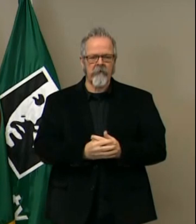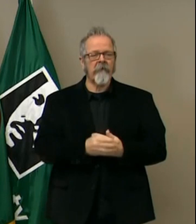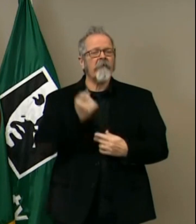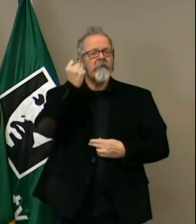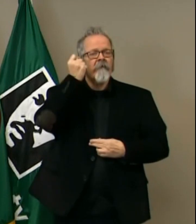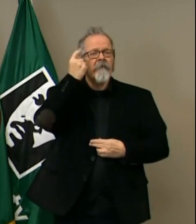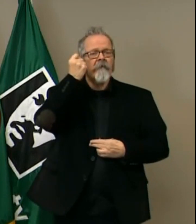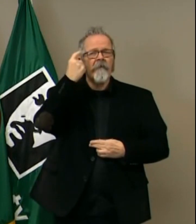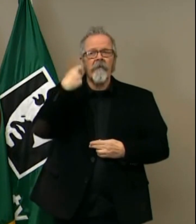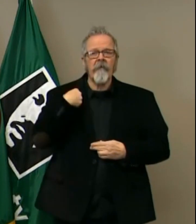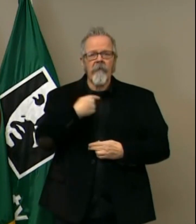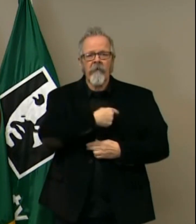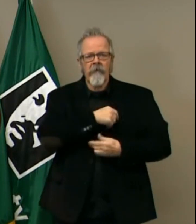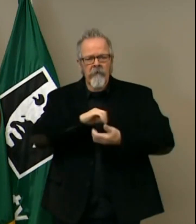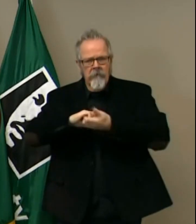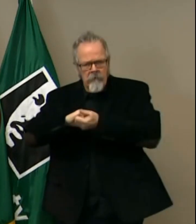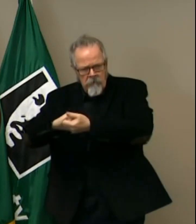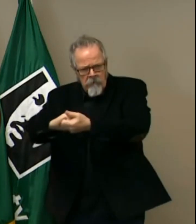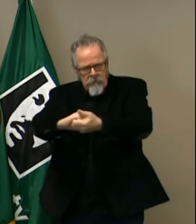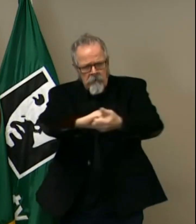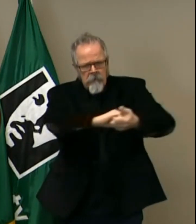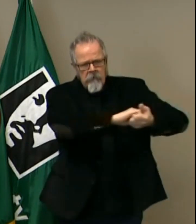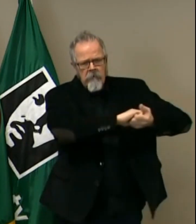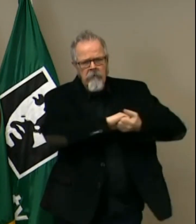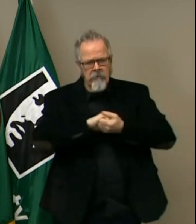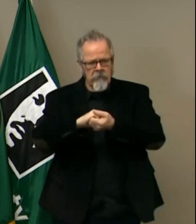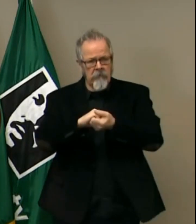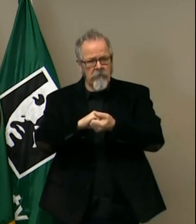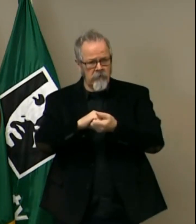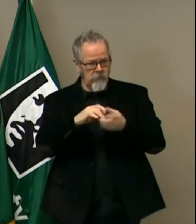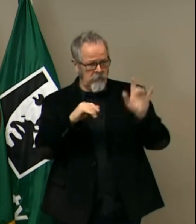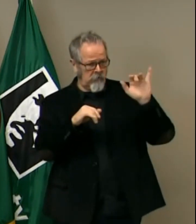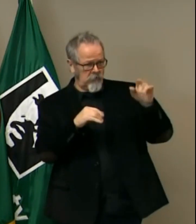when you purchase things this is a moment to think of your neighbors not